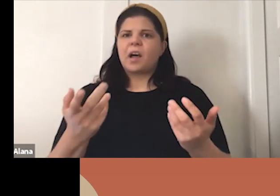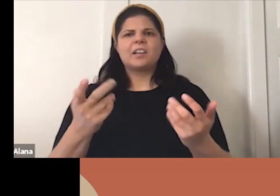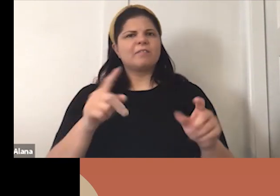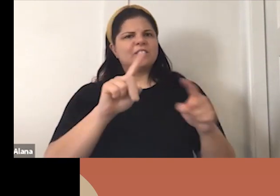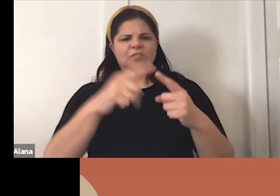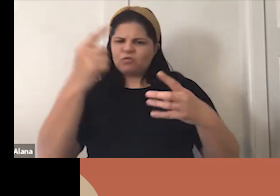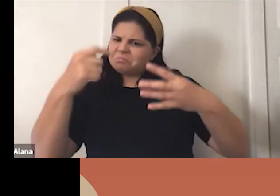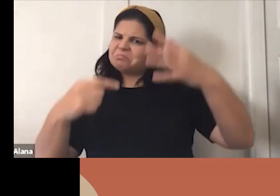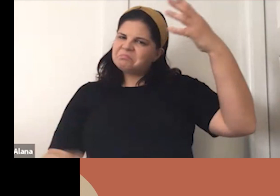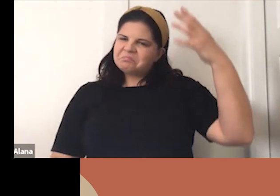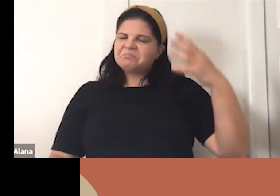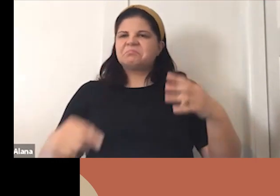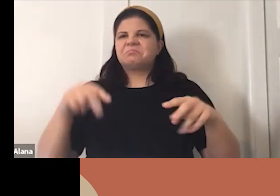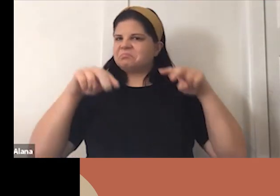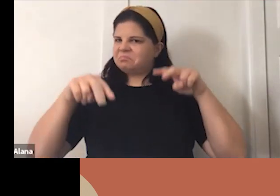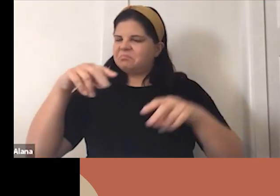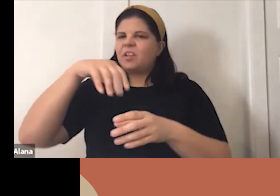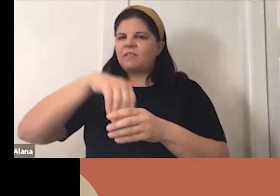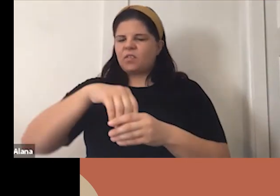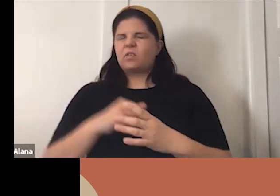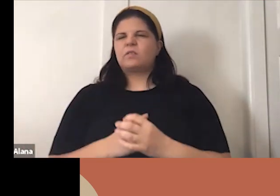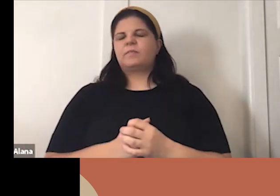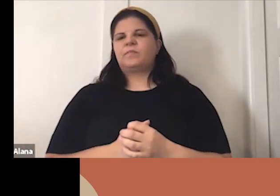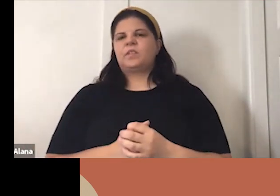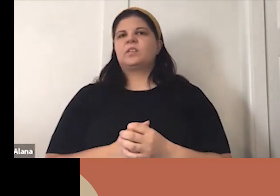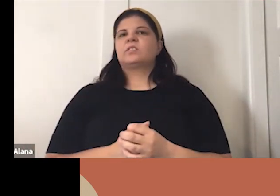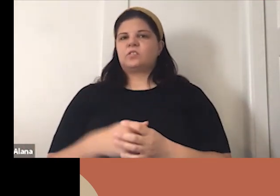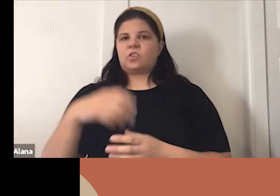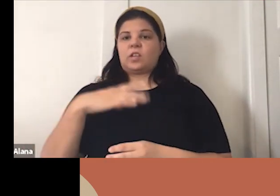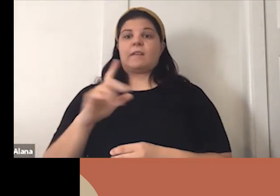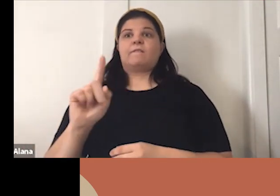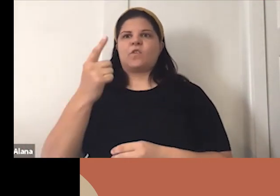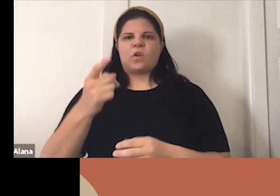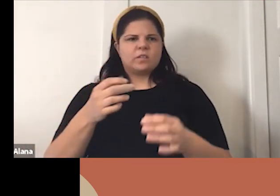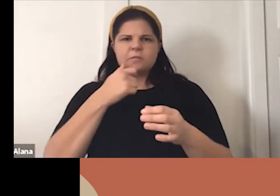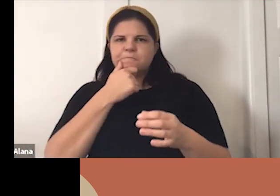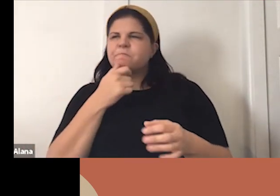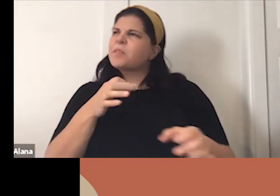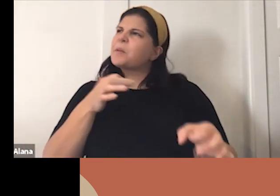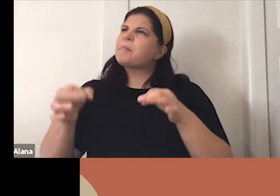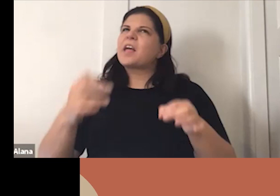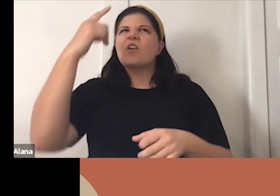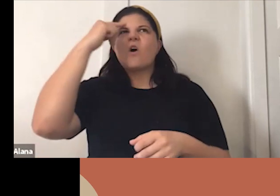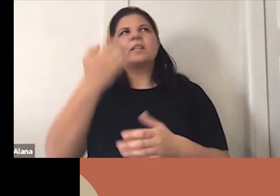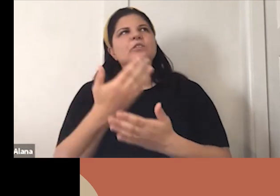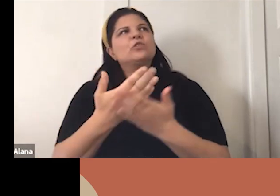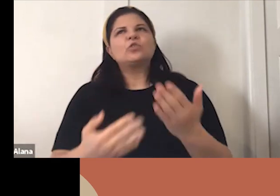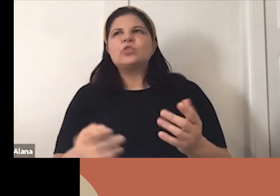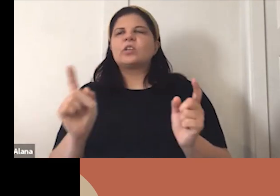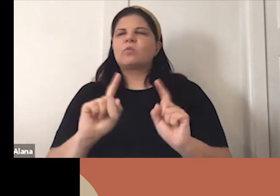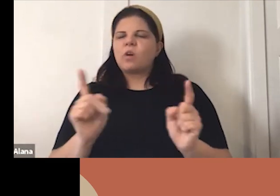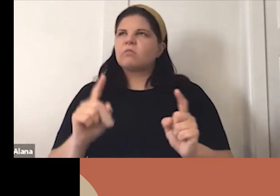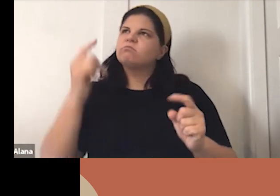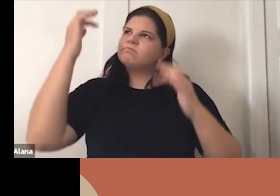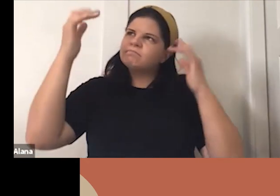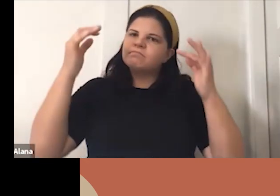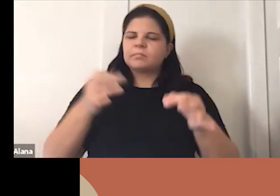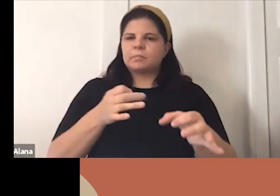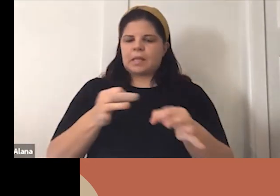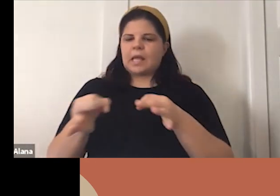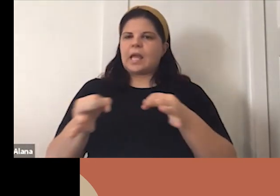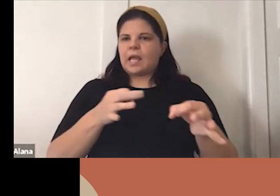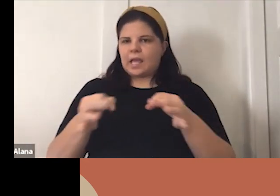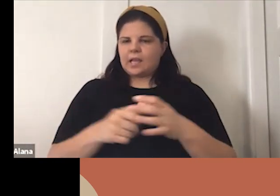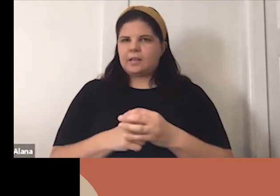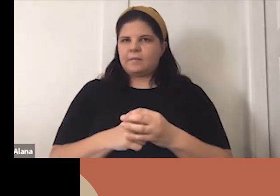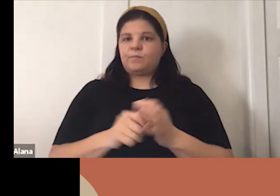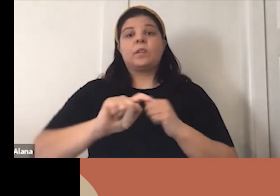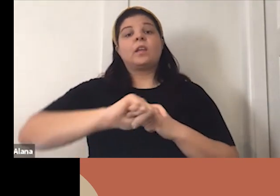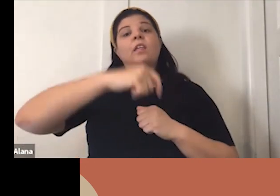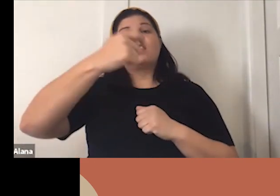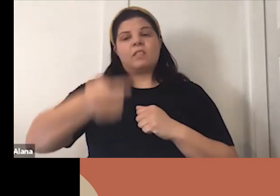And that was the pre-planning of the story, the idea, so that it would translate into